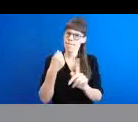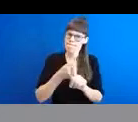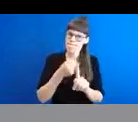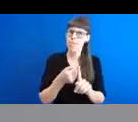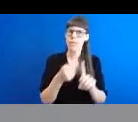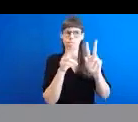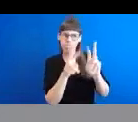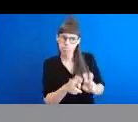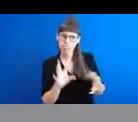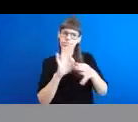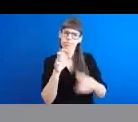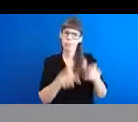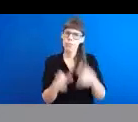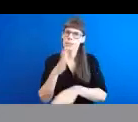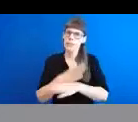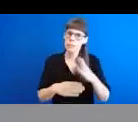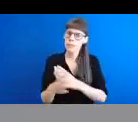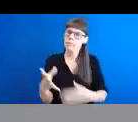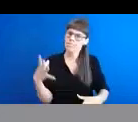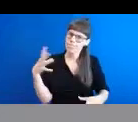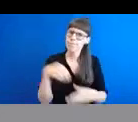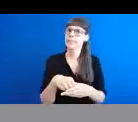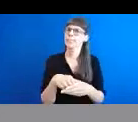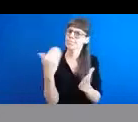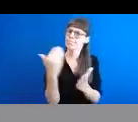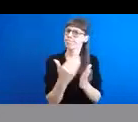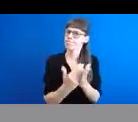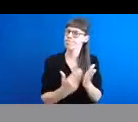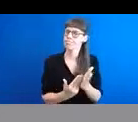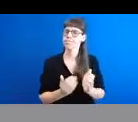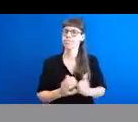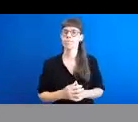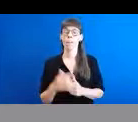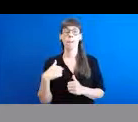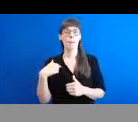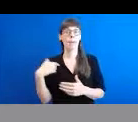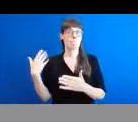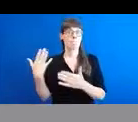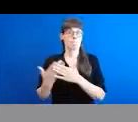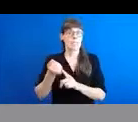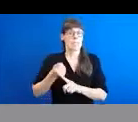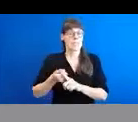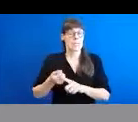that contributed in 2016 at the time of the WHS, the humanitarian summit to get the issues of persons with disabilities on